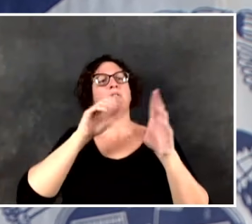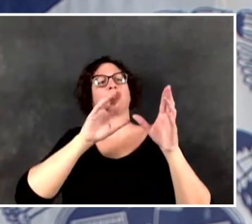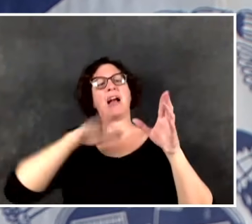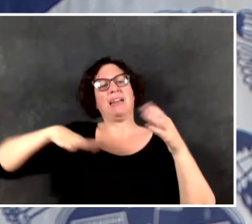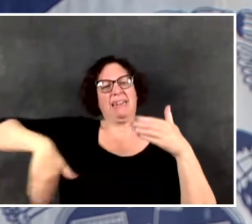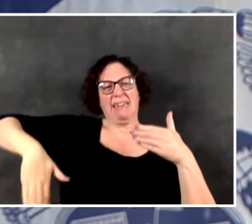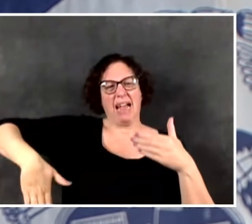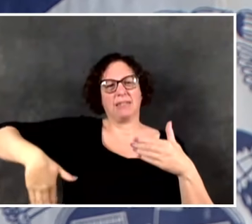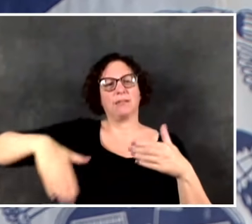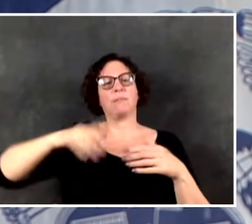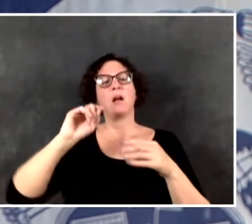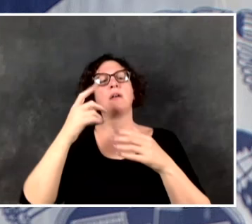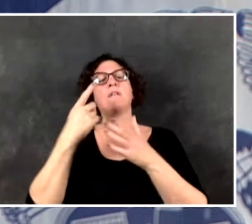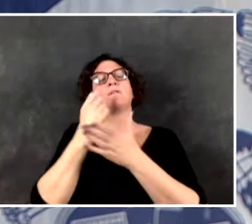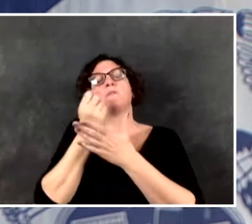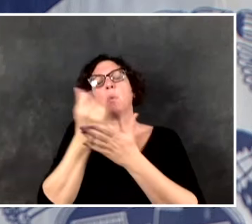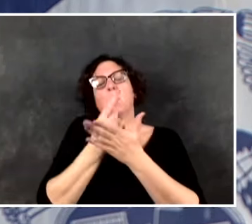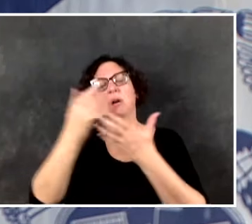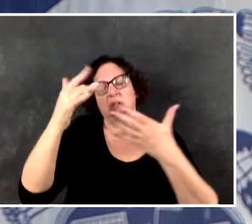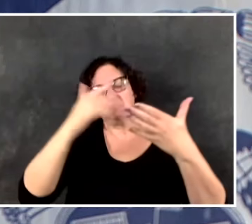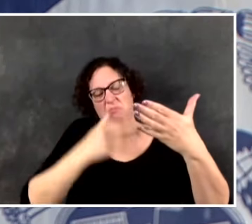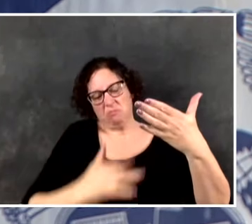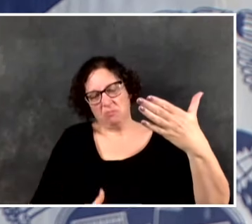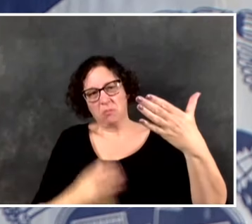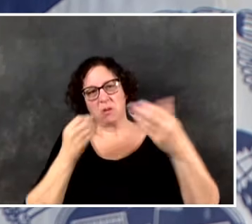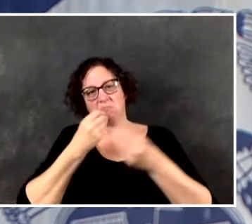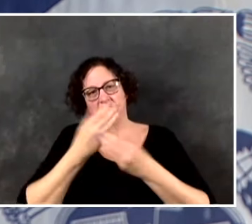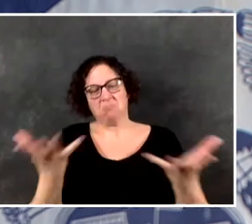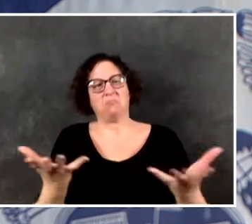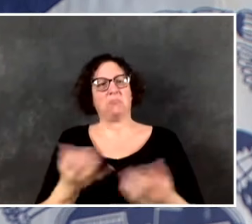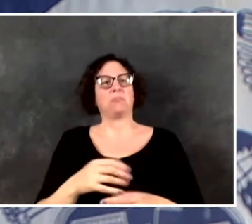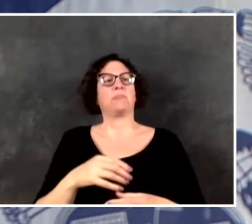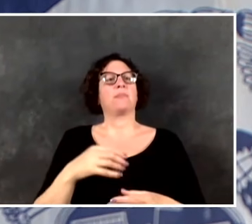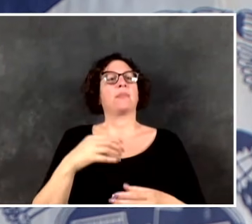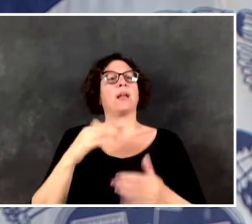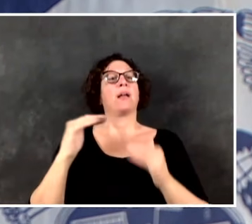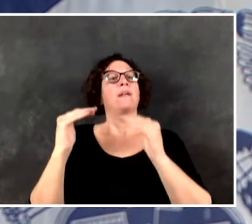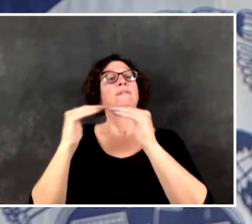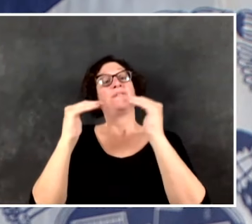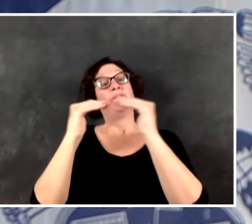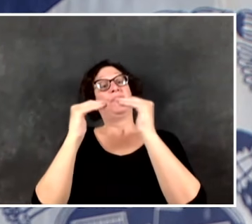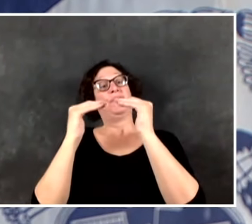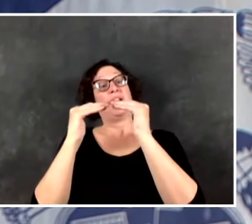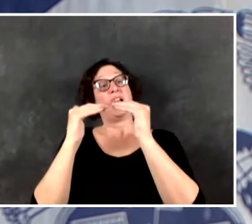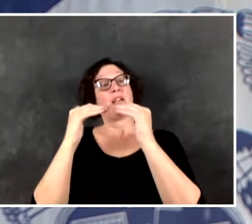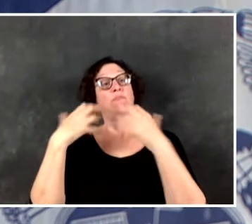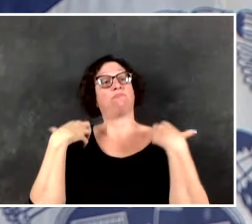COMMISSION. THAT'S AT LEAST WEEKS AWAY, HONESTLY. E WHA AVE LOT WE